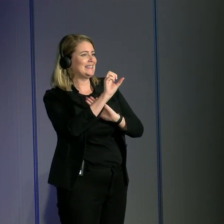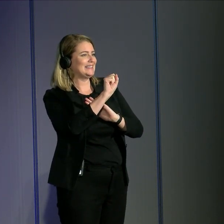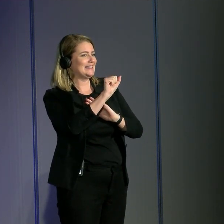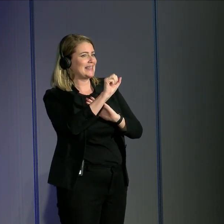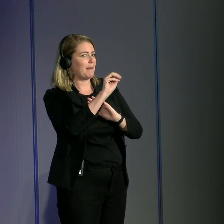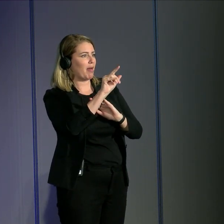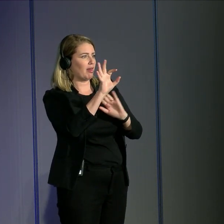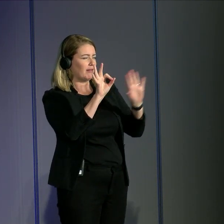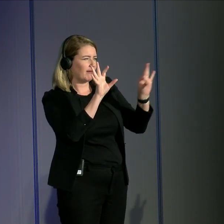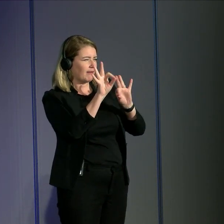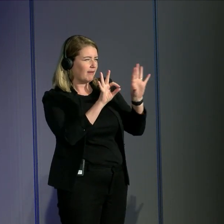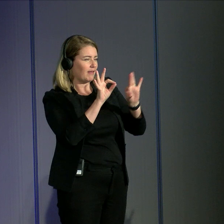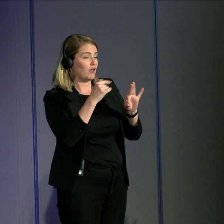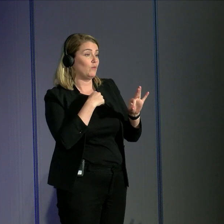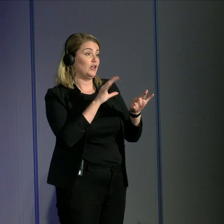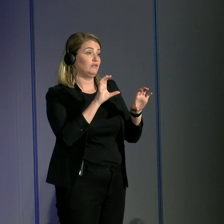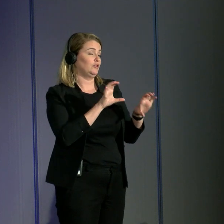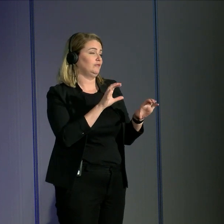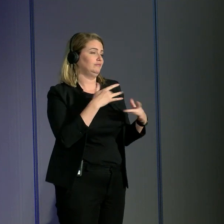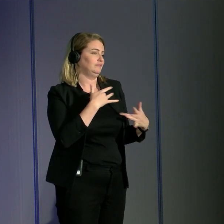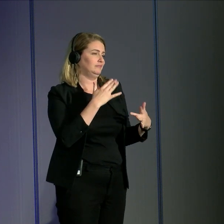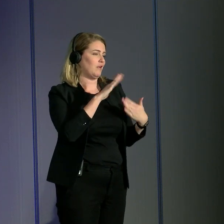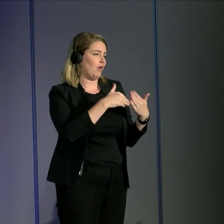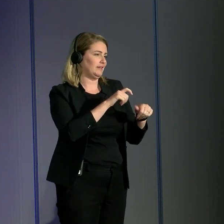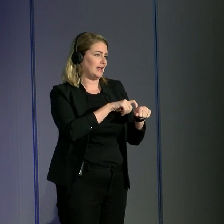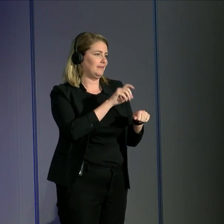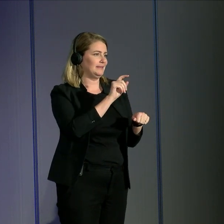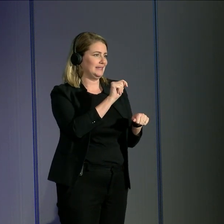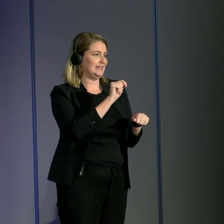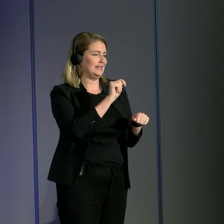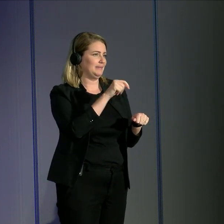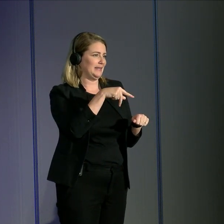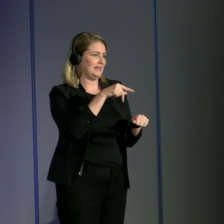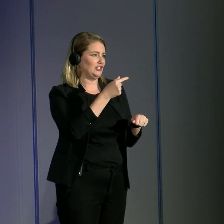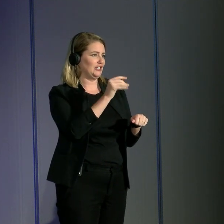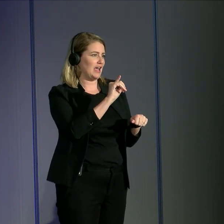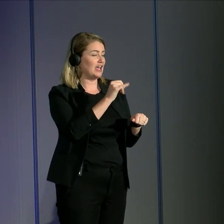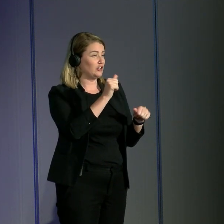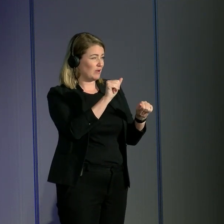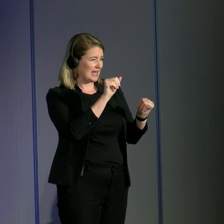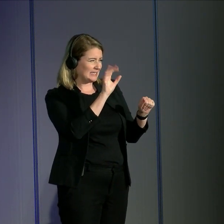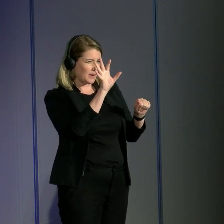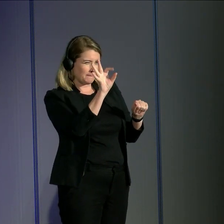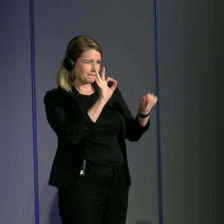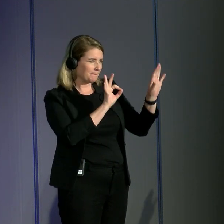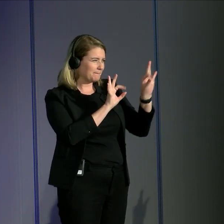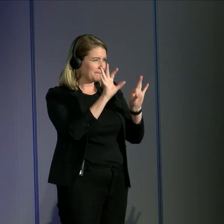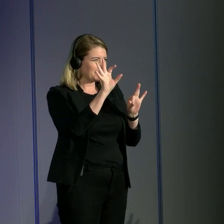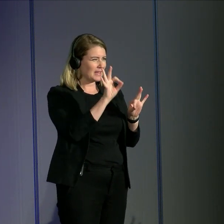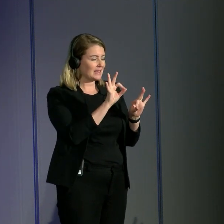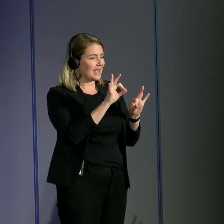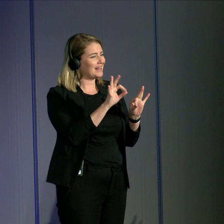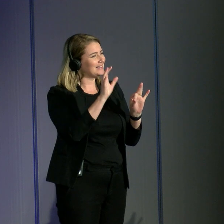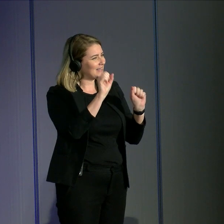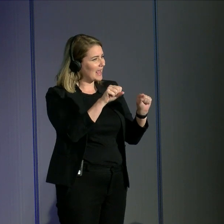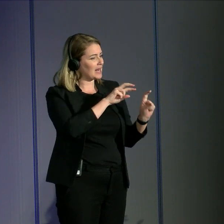We do it all the time in TPGi and we try to get things represented of the whole so we can get the detail.